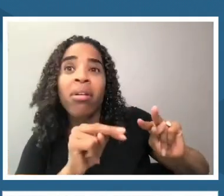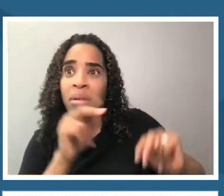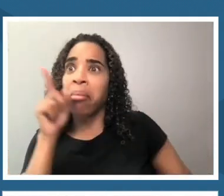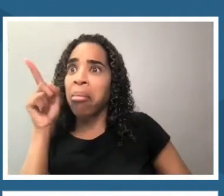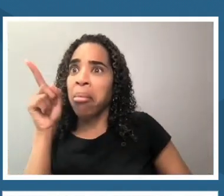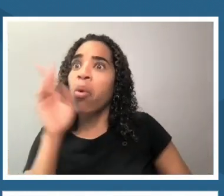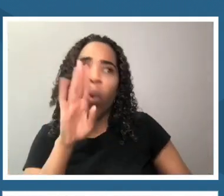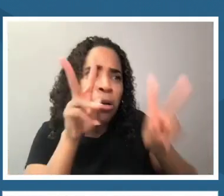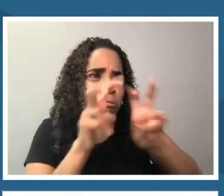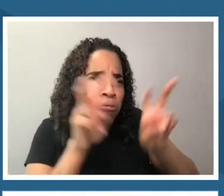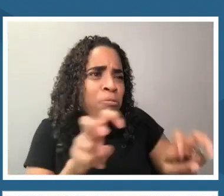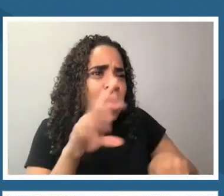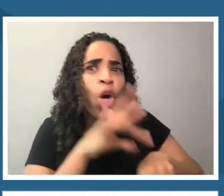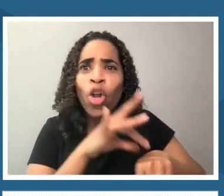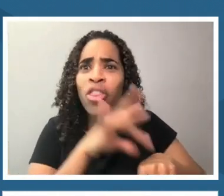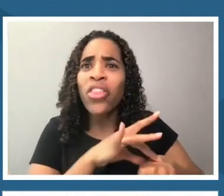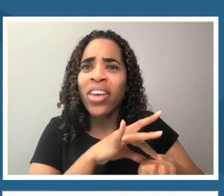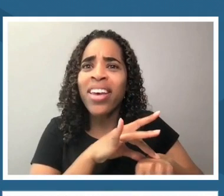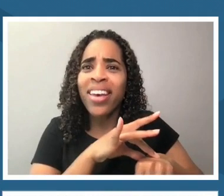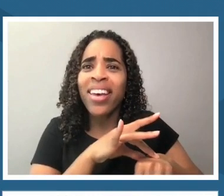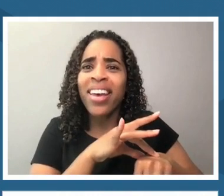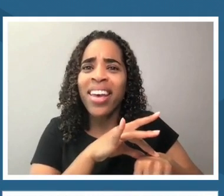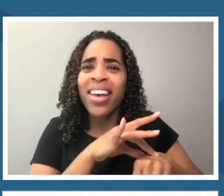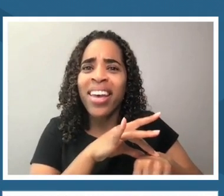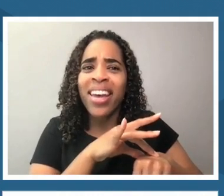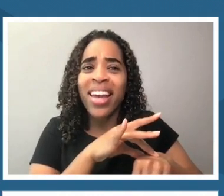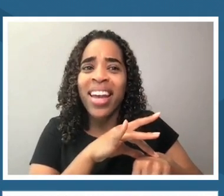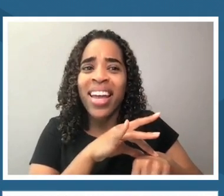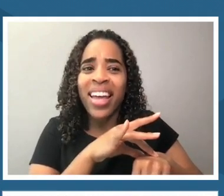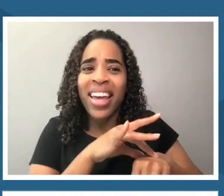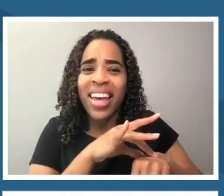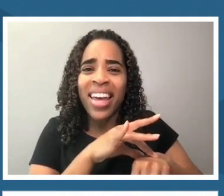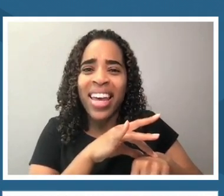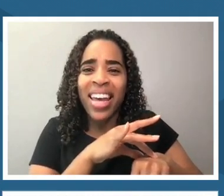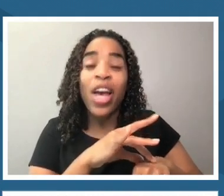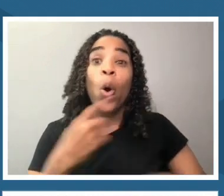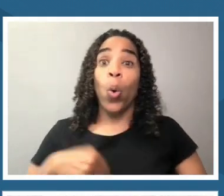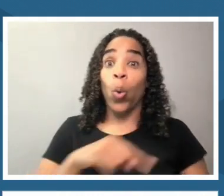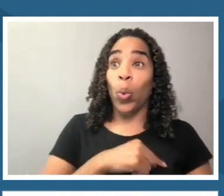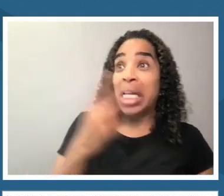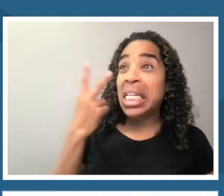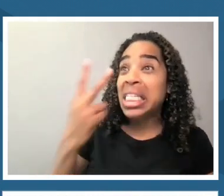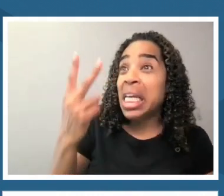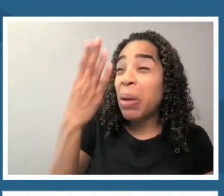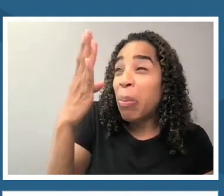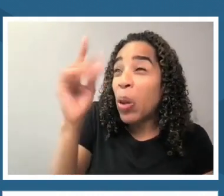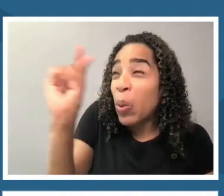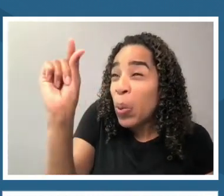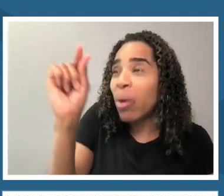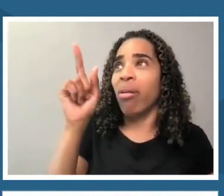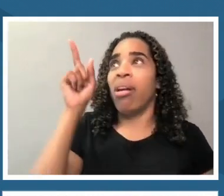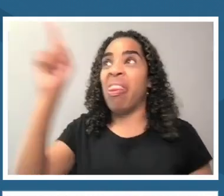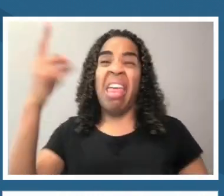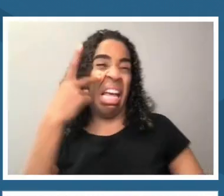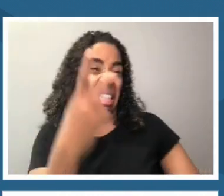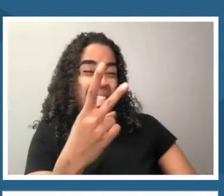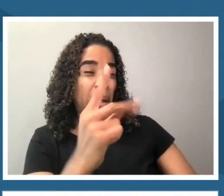from an even weaker signal than the tiny blue dot that we get to see from the